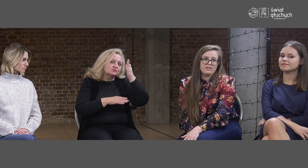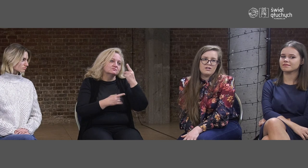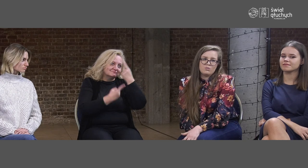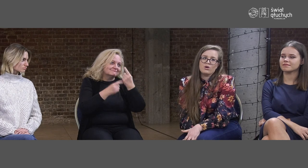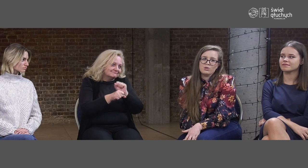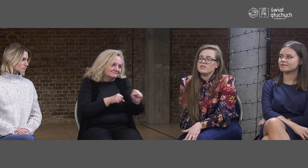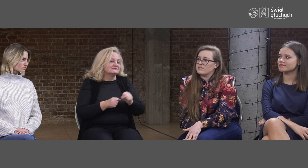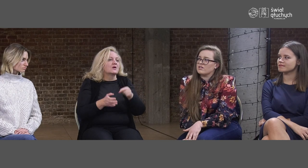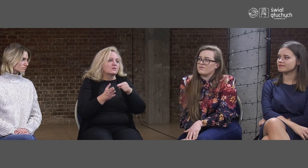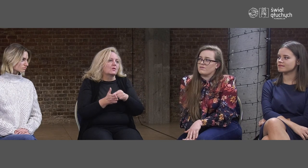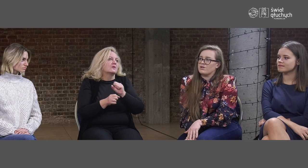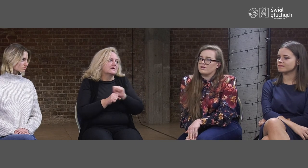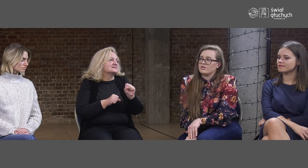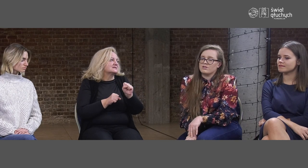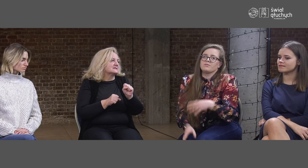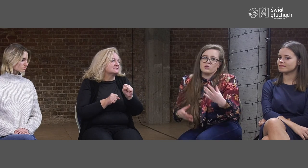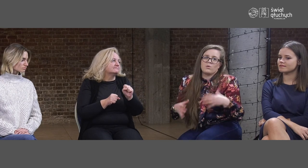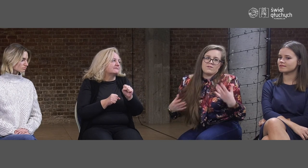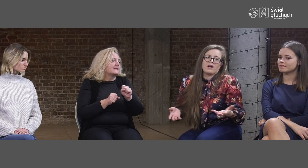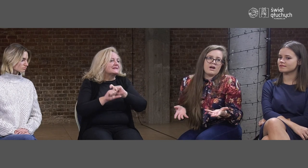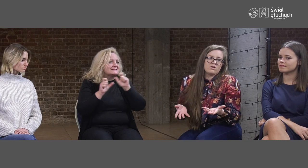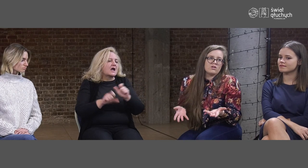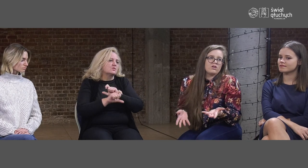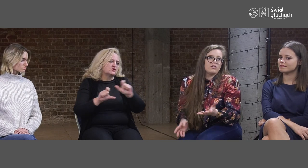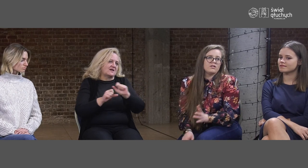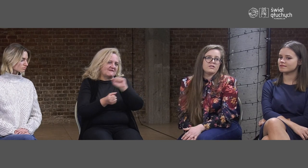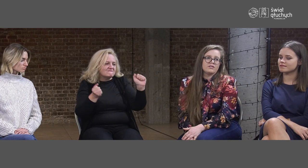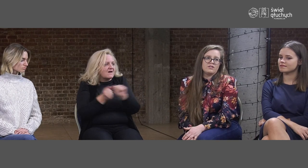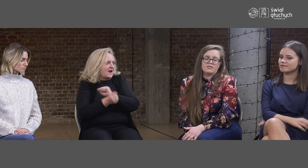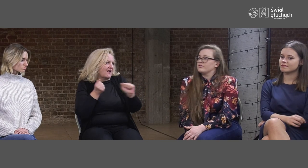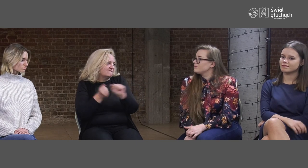Because it is, however a constant struggle for that.